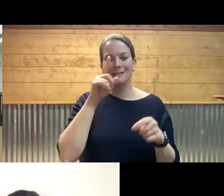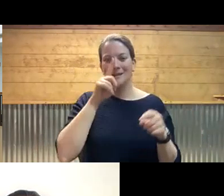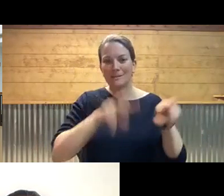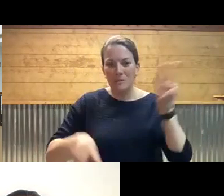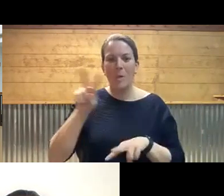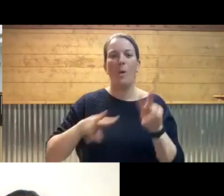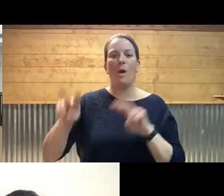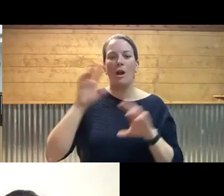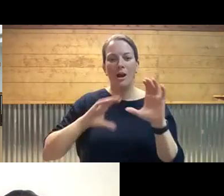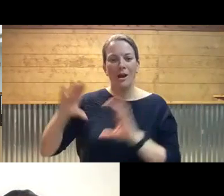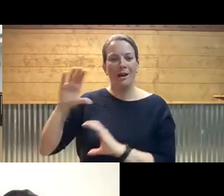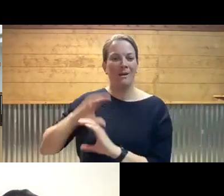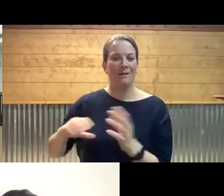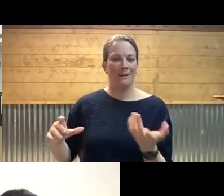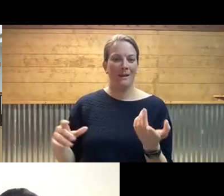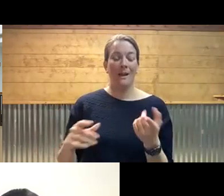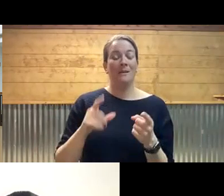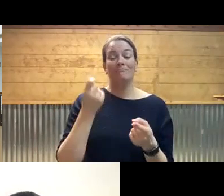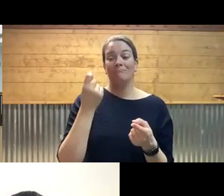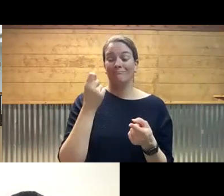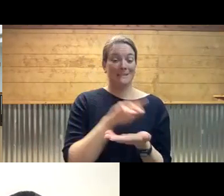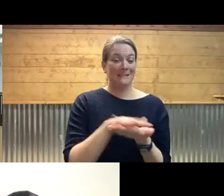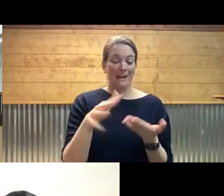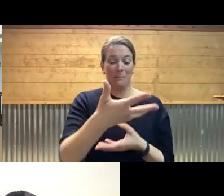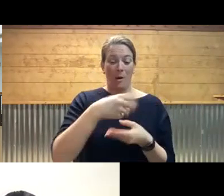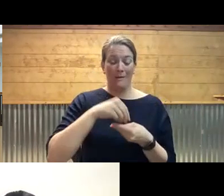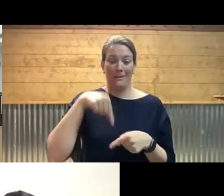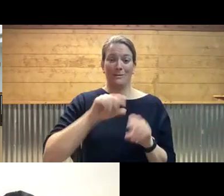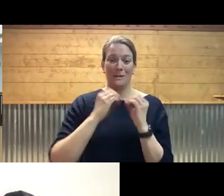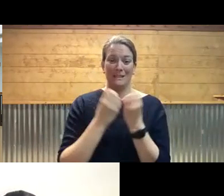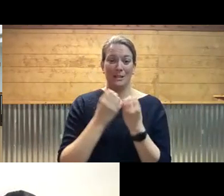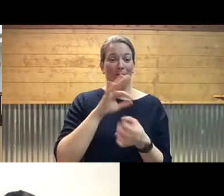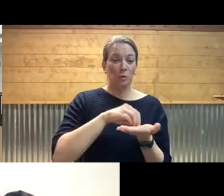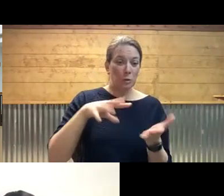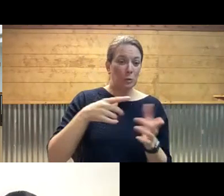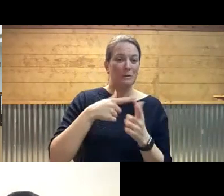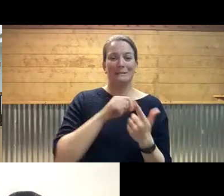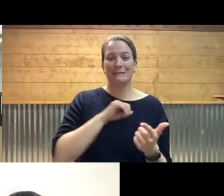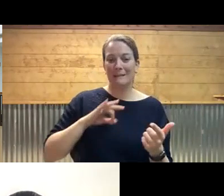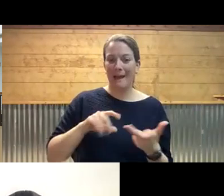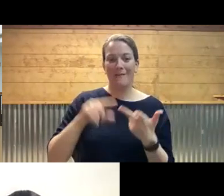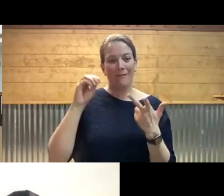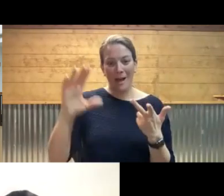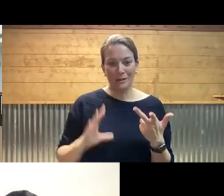Whether you are a student, a staff member, or a faculty member is that you are part of this diverse group of people.